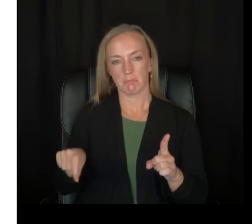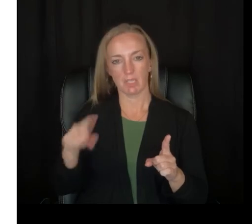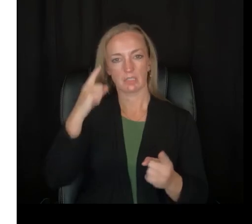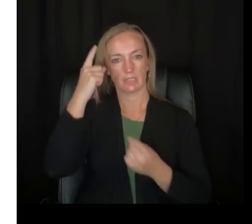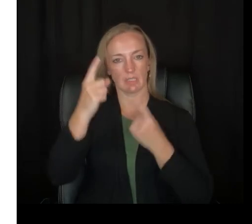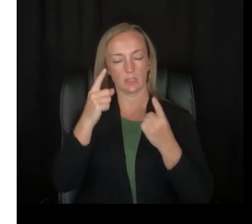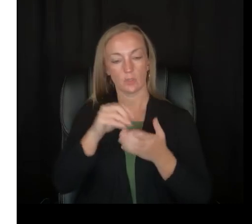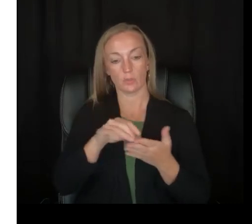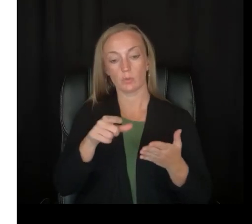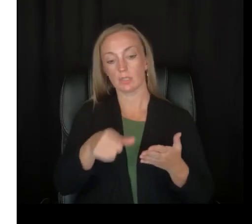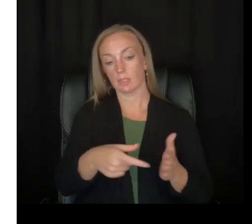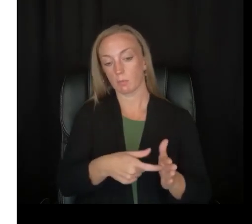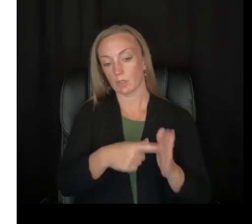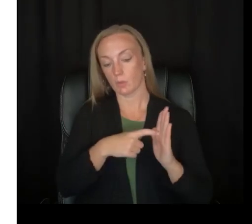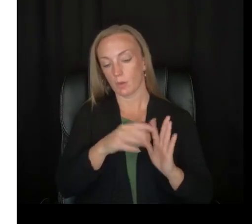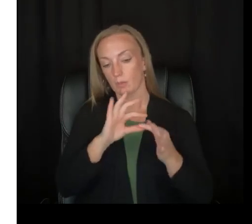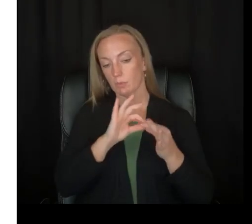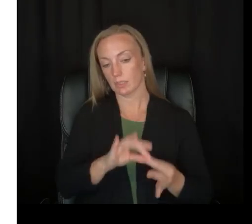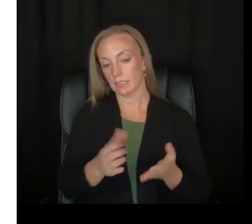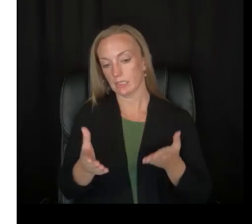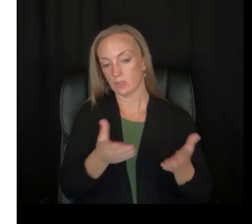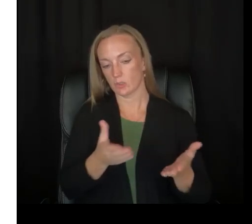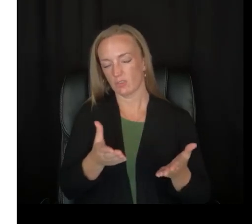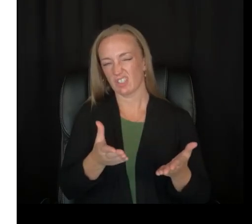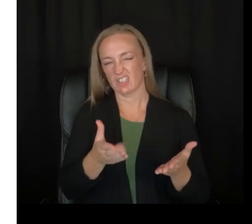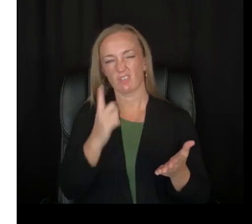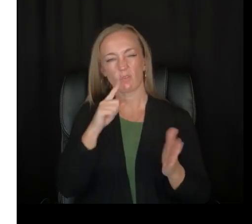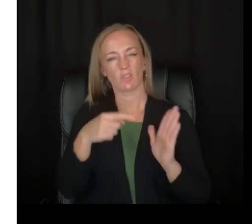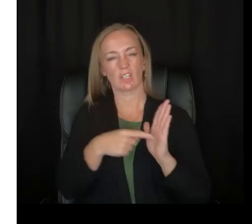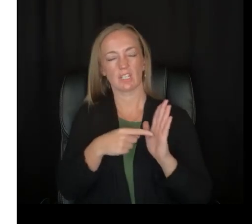requires related services such as special transportation.